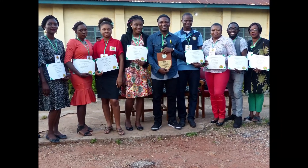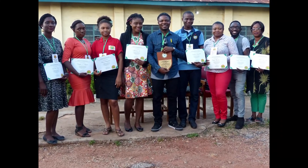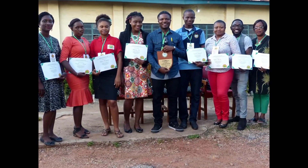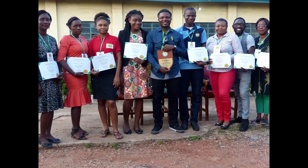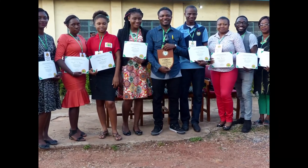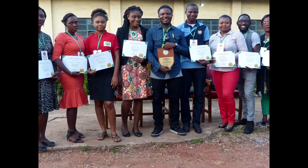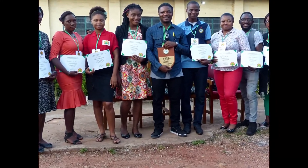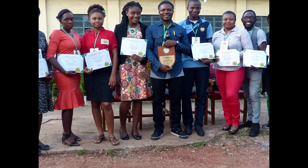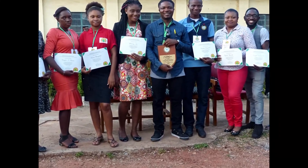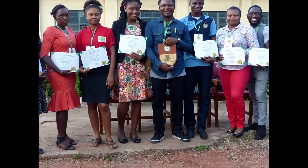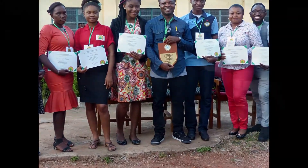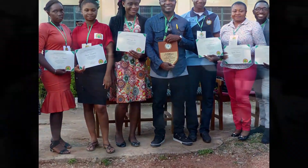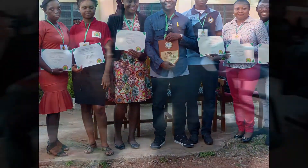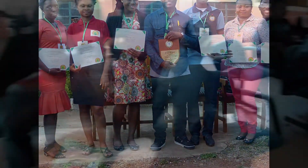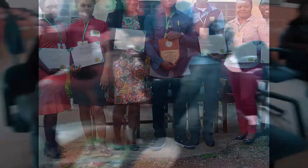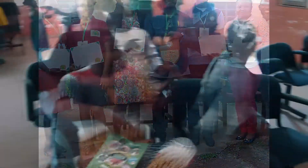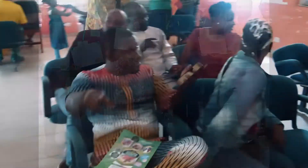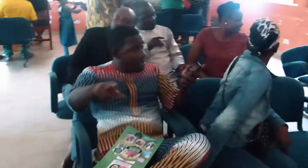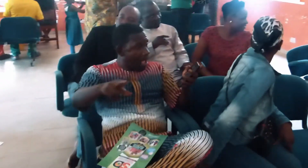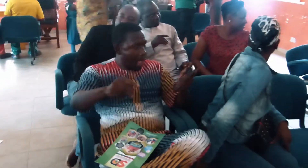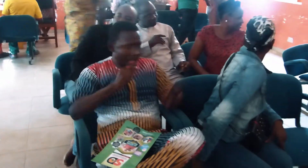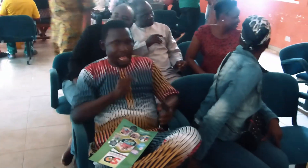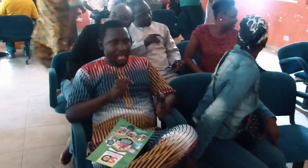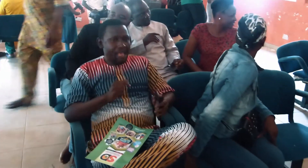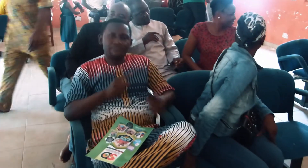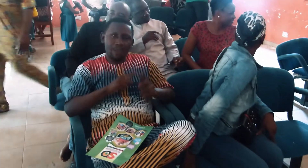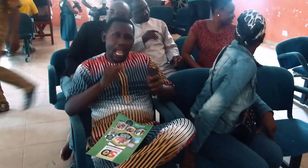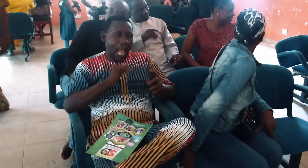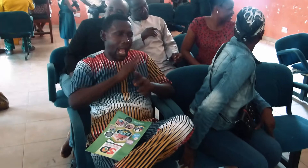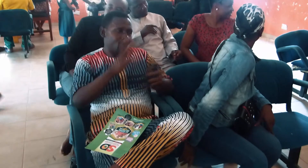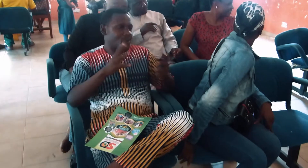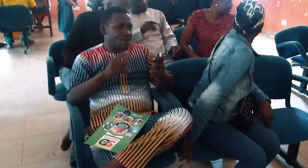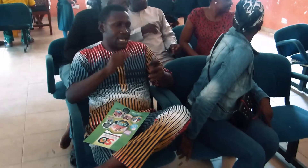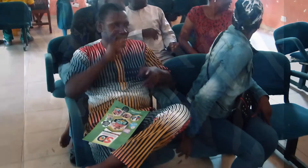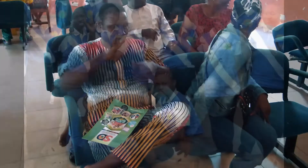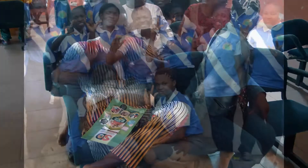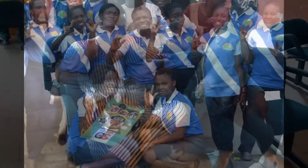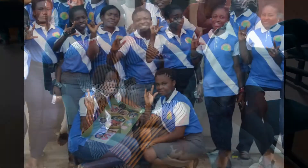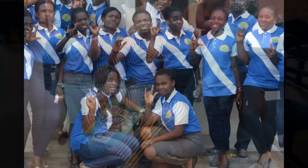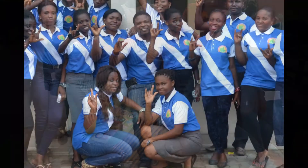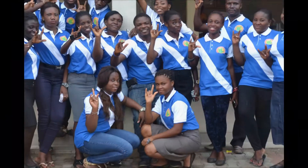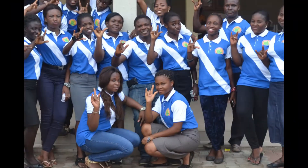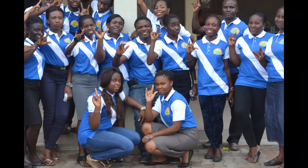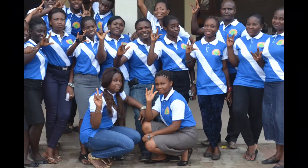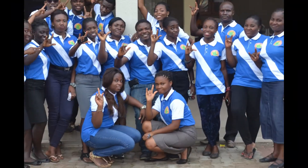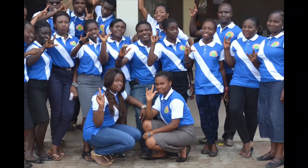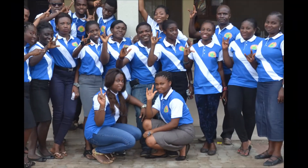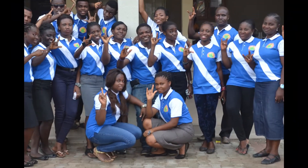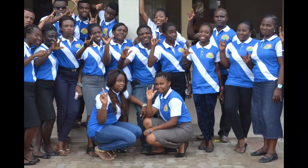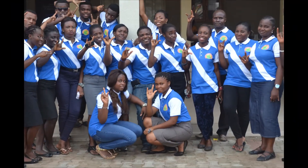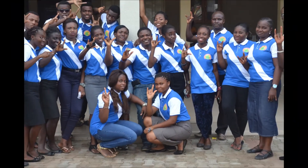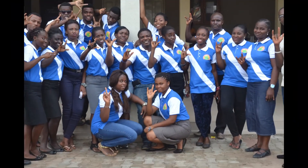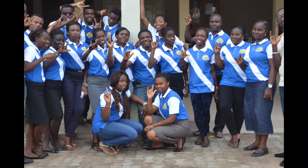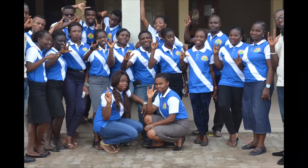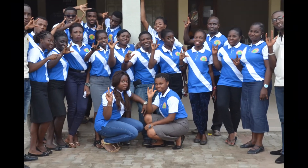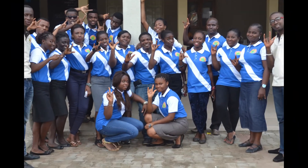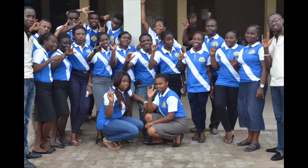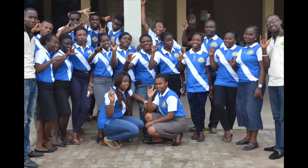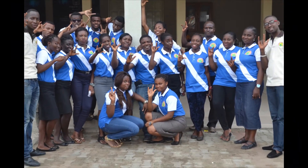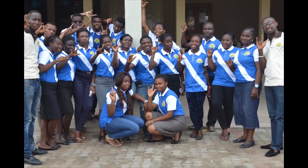find so so insulting for the deaf community, for Nigerian system, for any people, any community